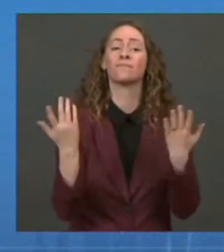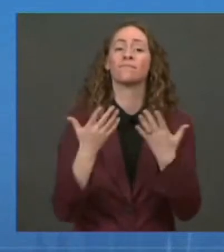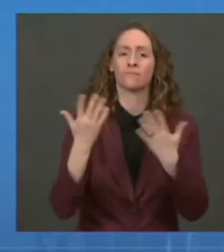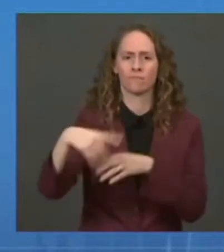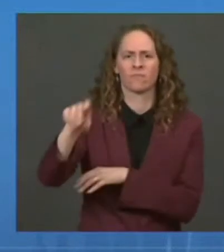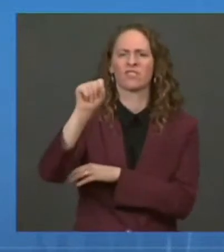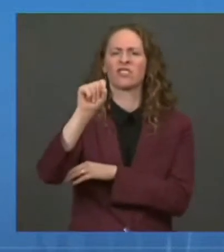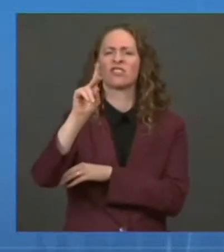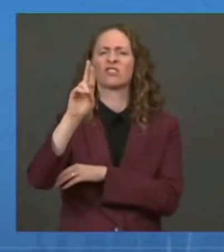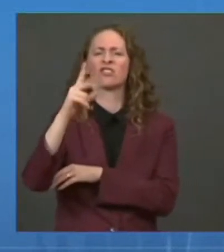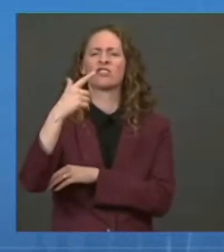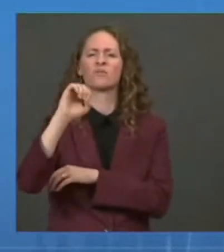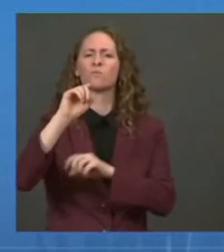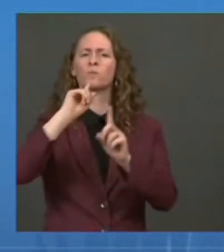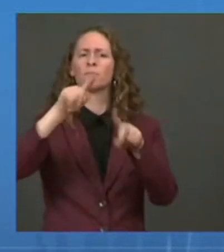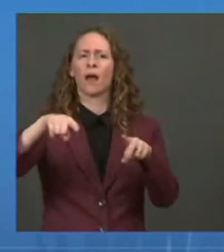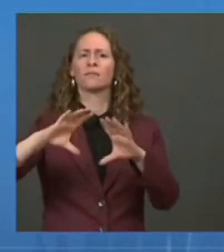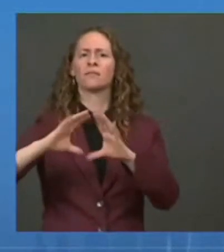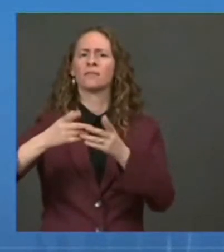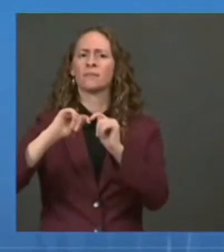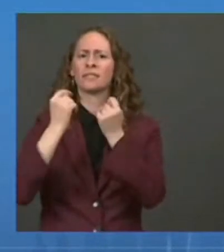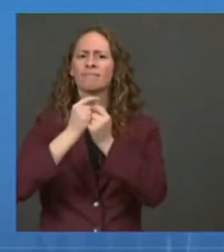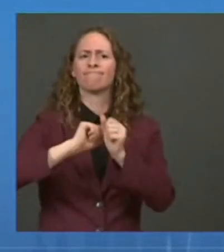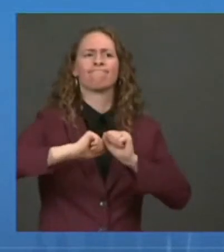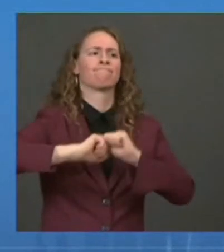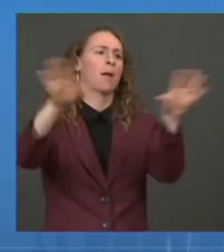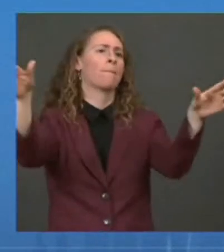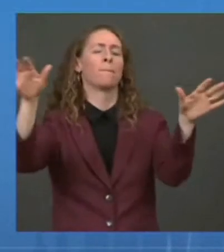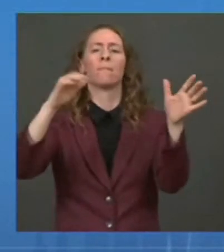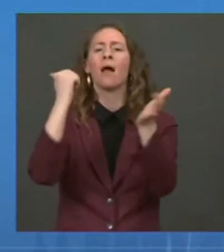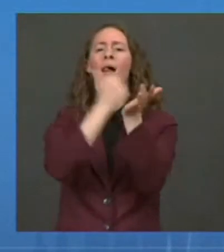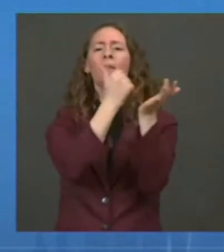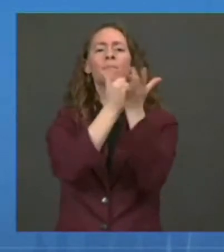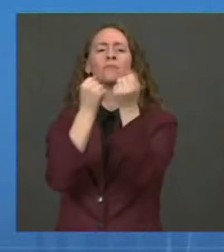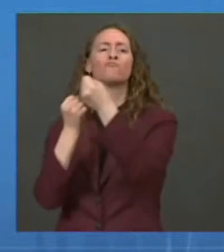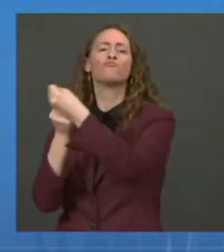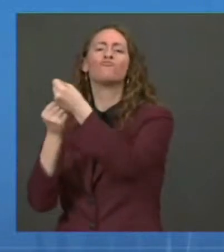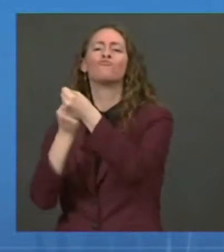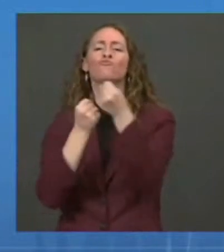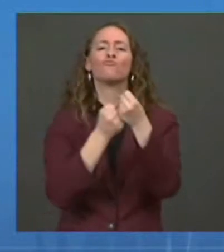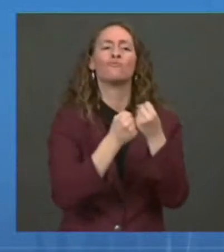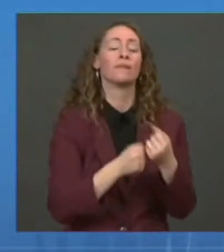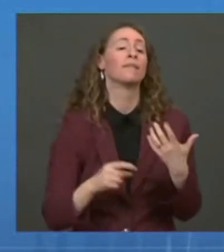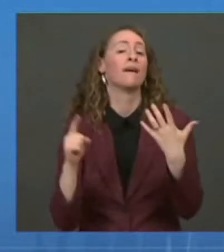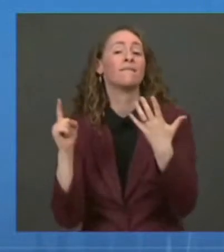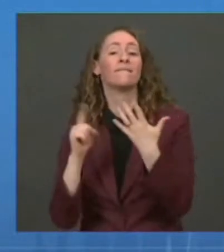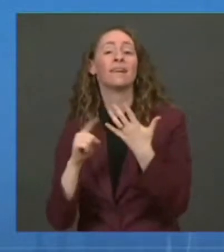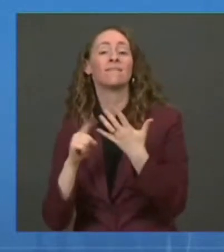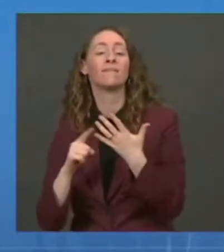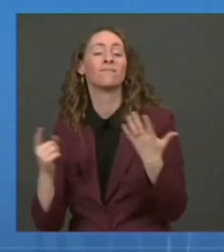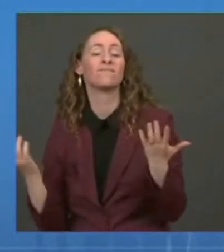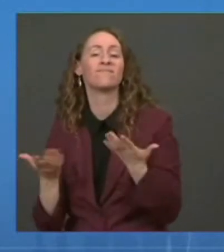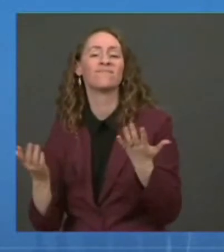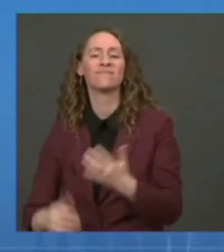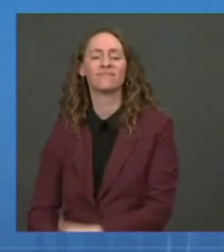FOURTH, INCREASING SURGE RESPONSE TEAMS TO SUPPORT COMMUNITIES WITH RISING CASES.